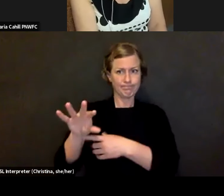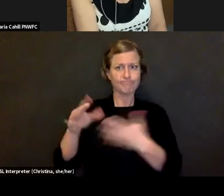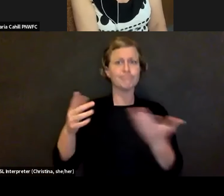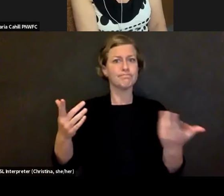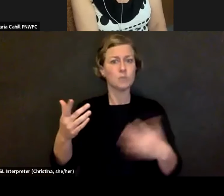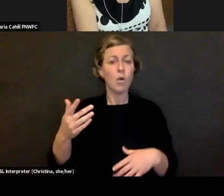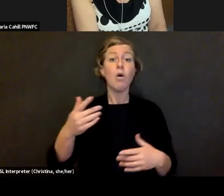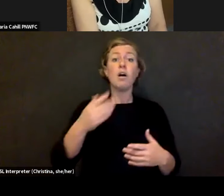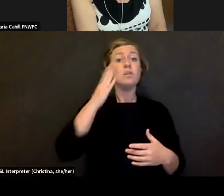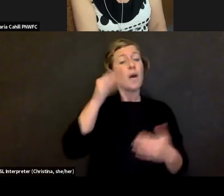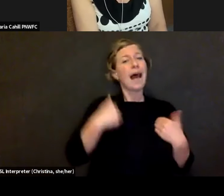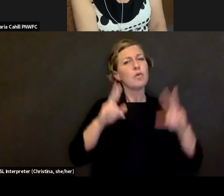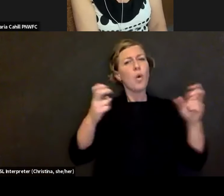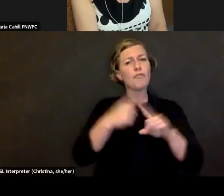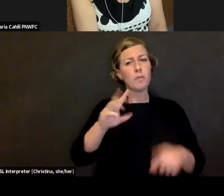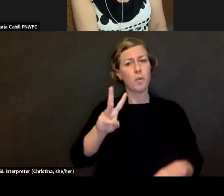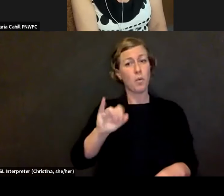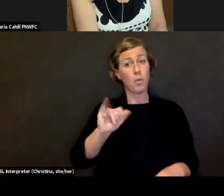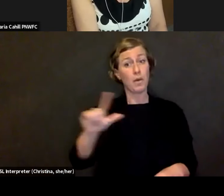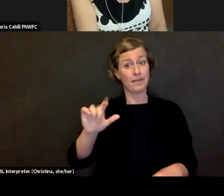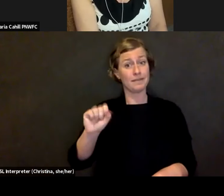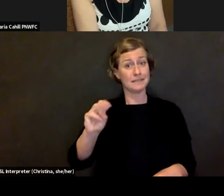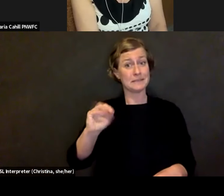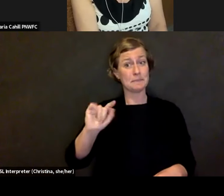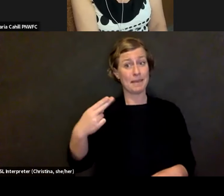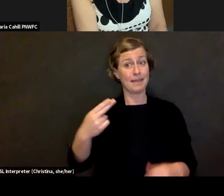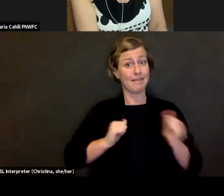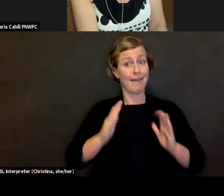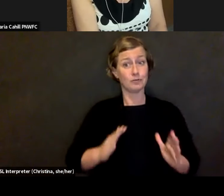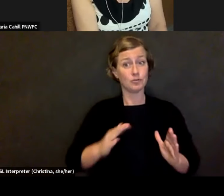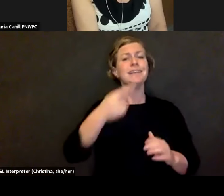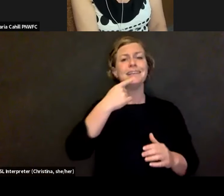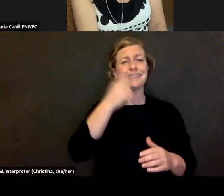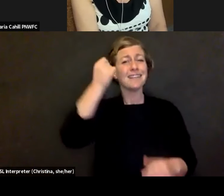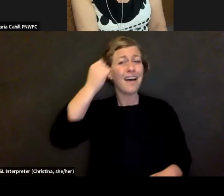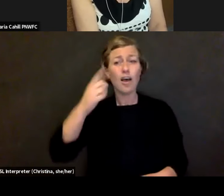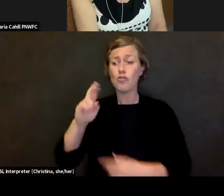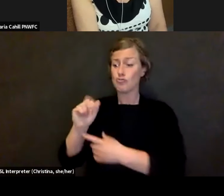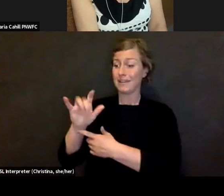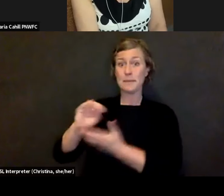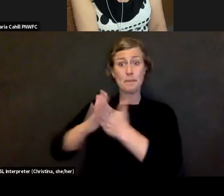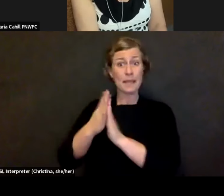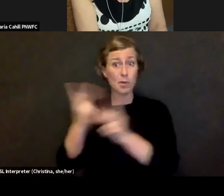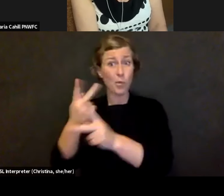recording that entire incident and it's happening more and more. Will Smith is credited with saying racism isn't